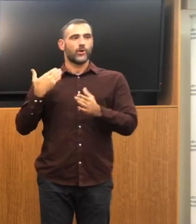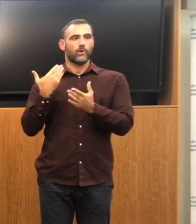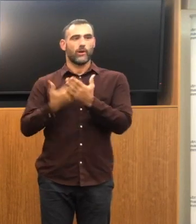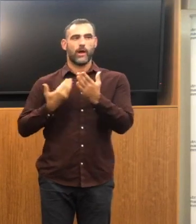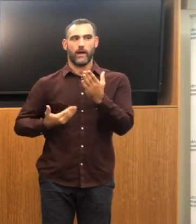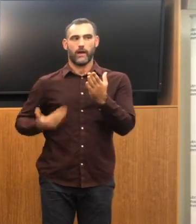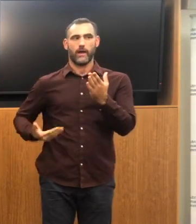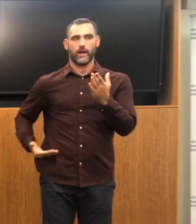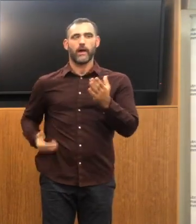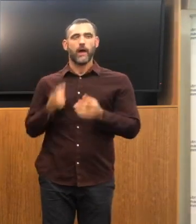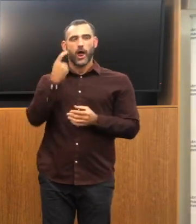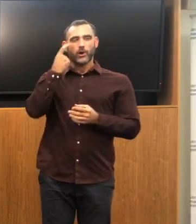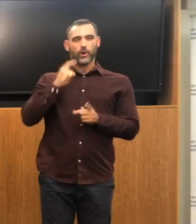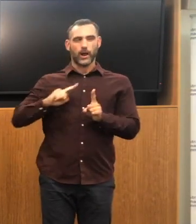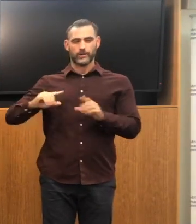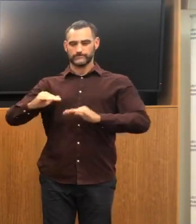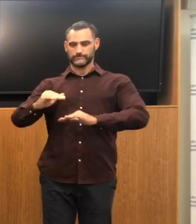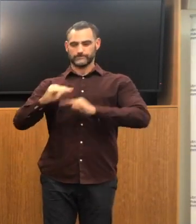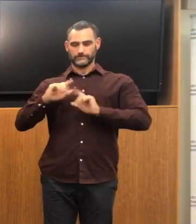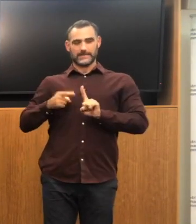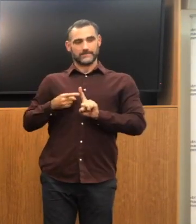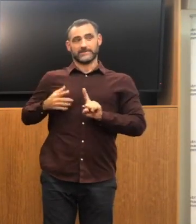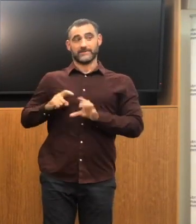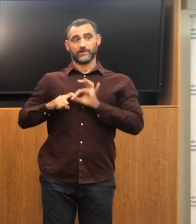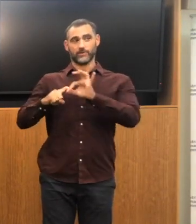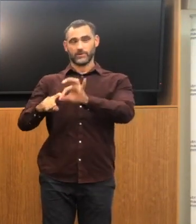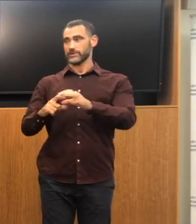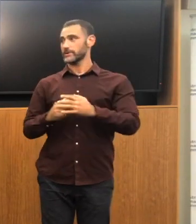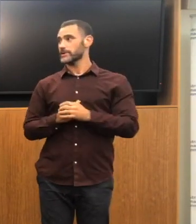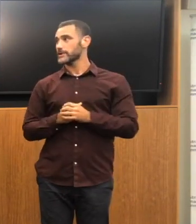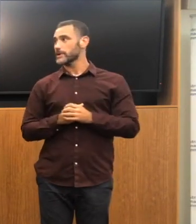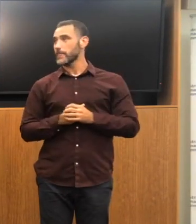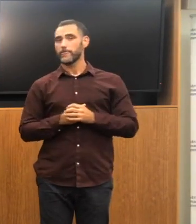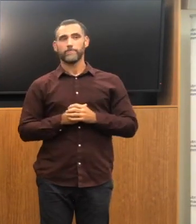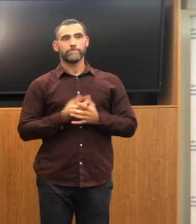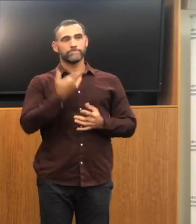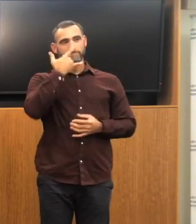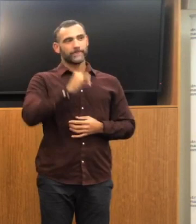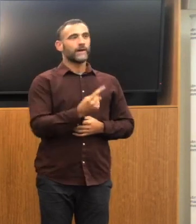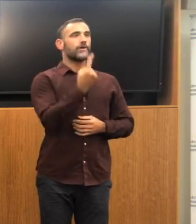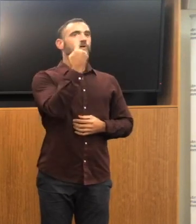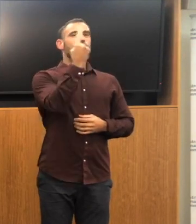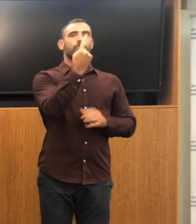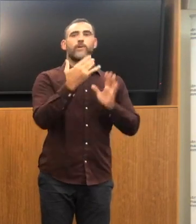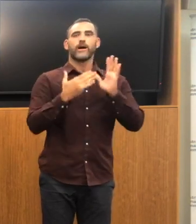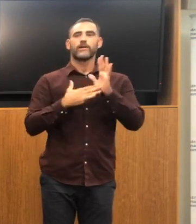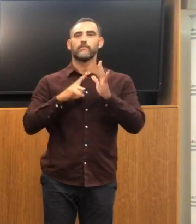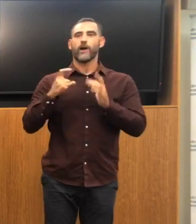That would be really good. And unfortunately we've only got one microphone between all of us.